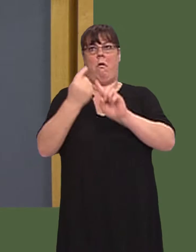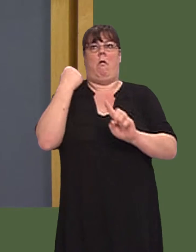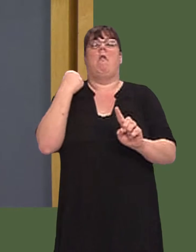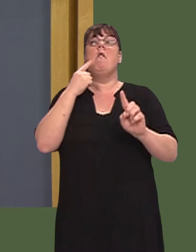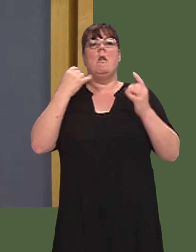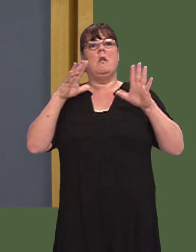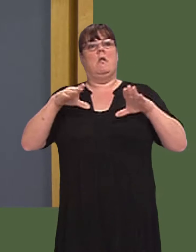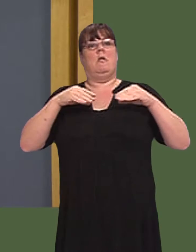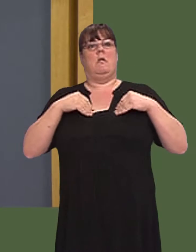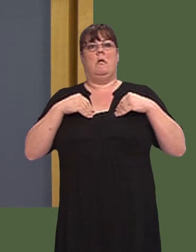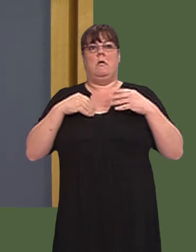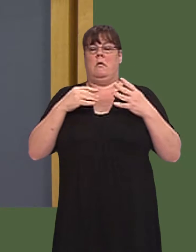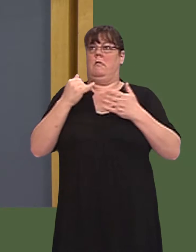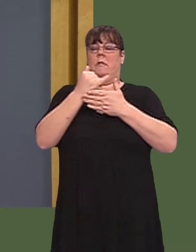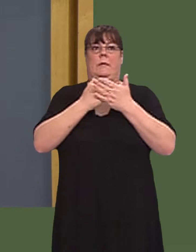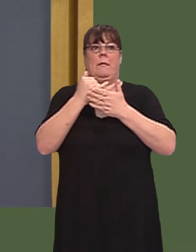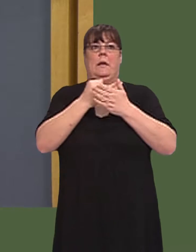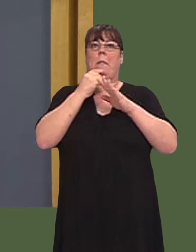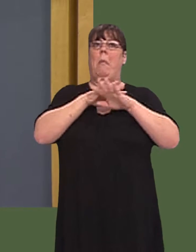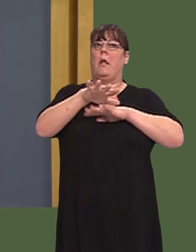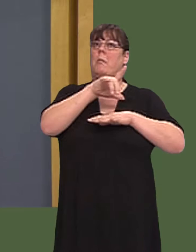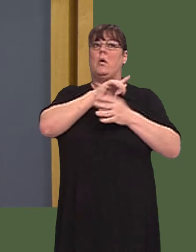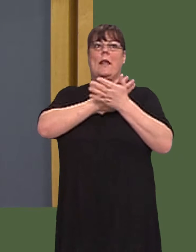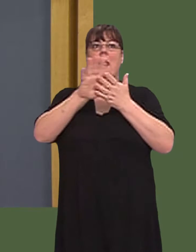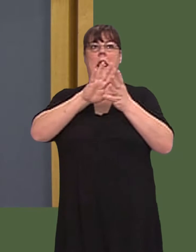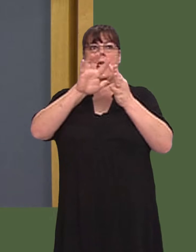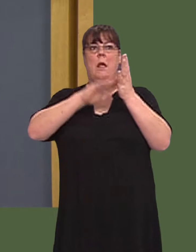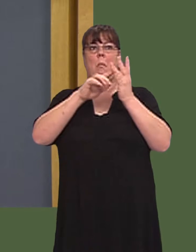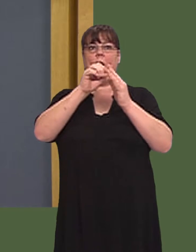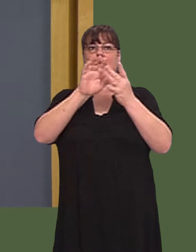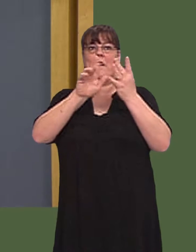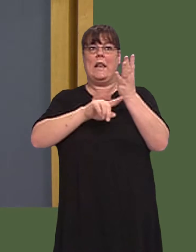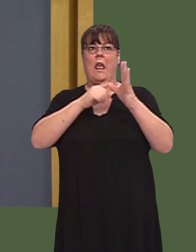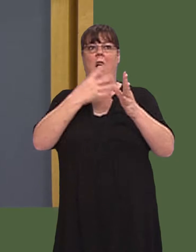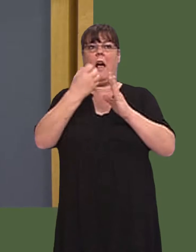with haemophilia who were given contaminated blood in the 1970s and the 1980s, which, of